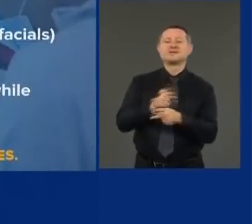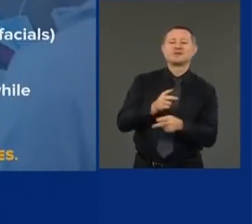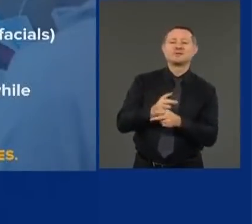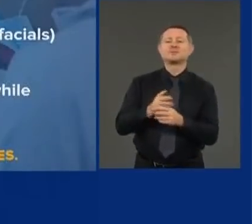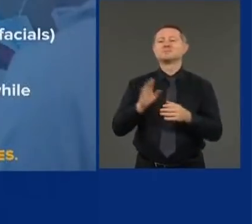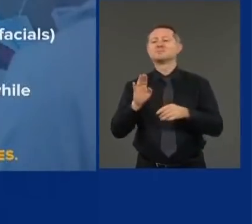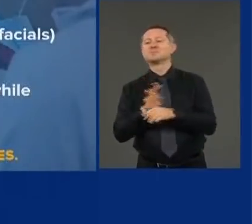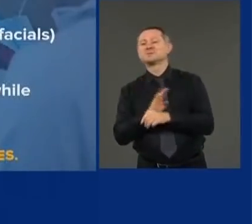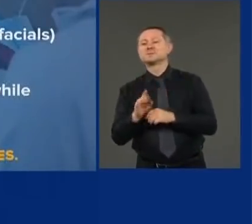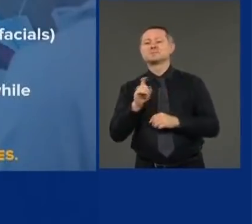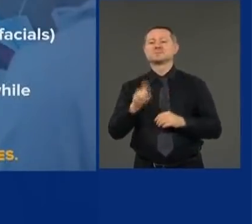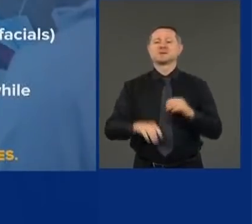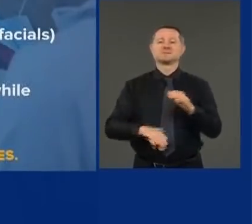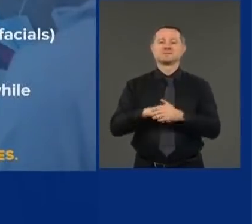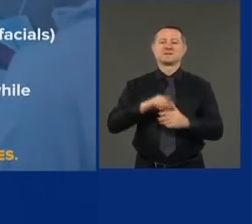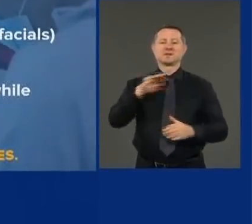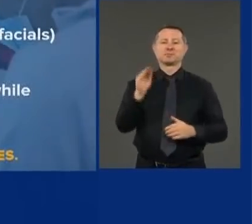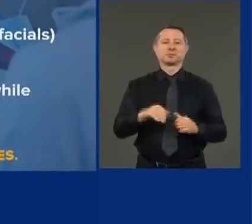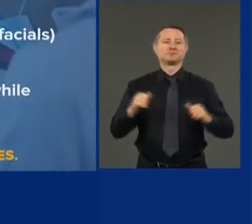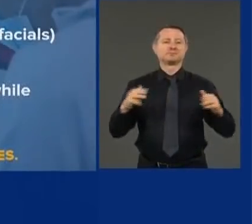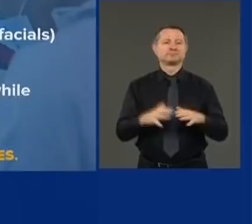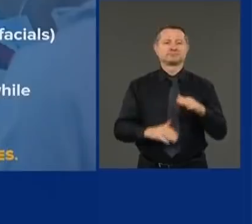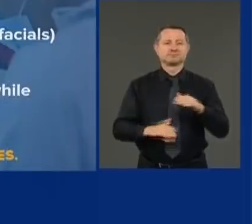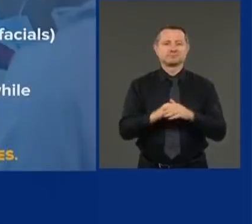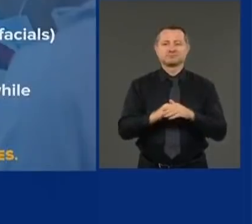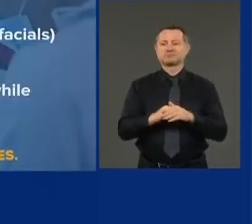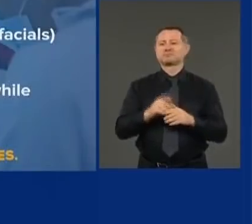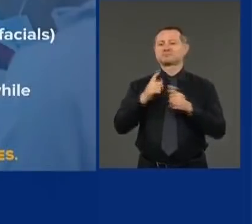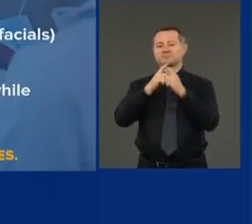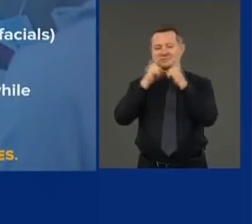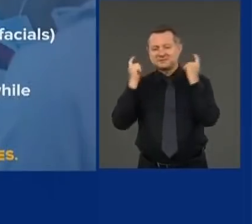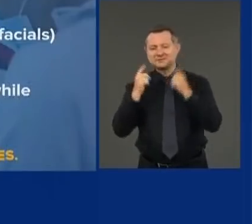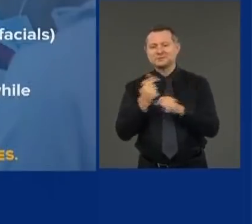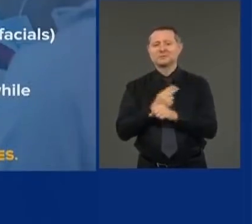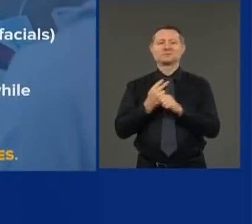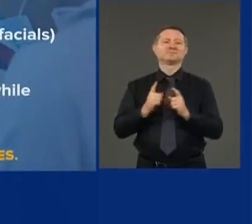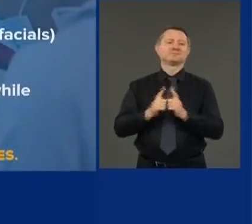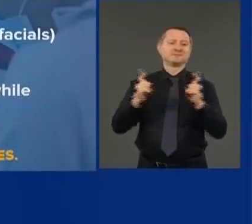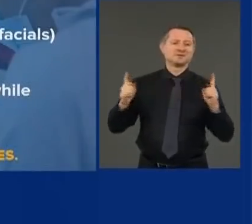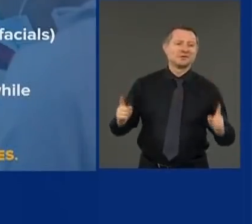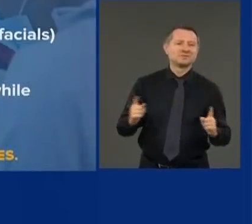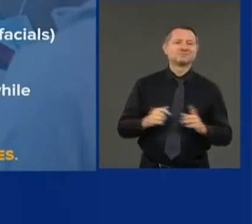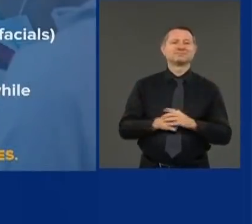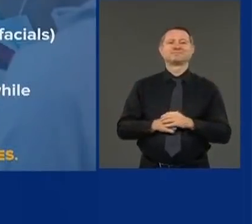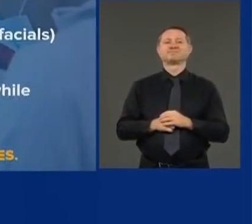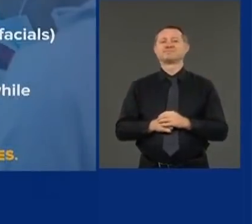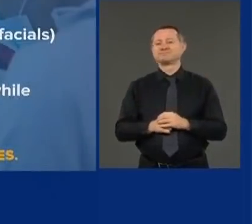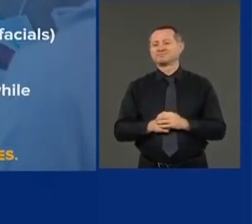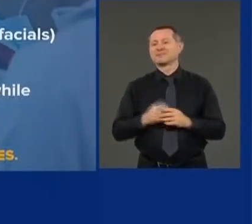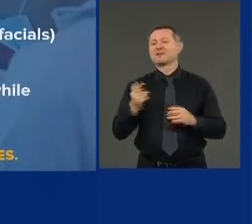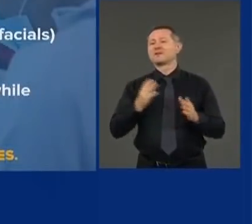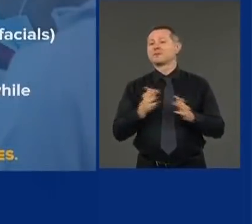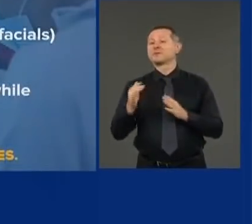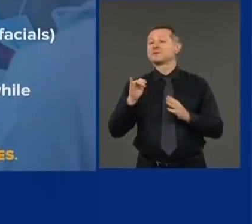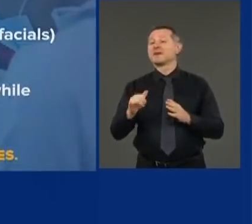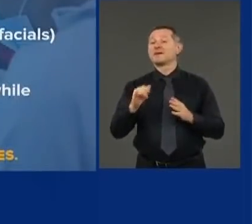WE HAVE 50% OCCUPANCY FOR PERSONAL CARE SERVICES, YOU HAVE